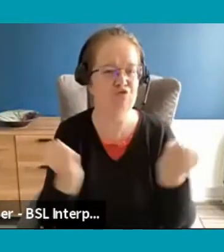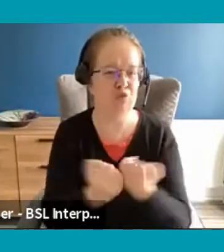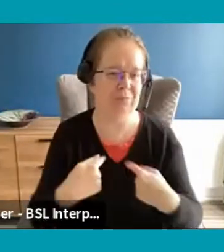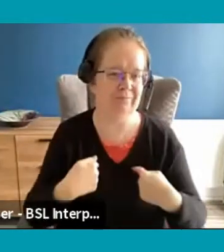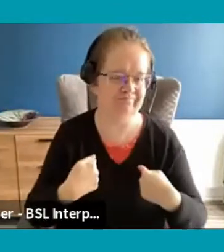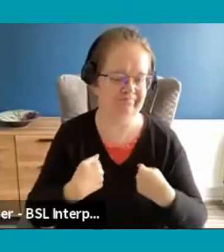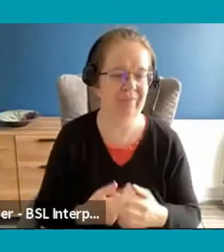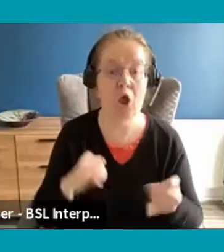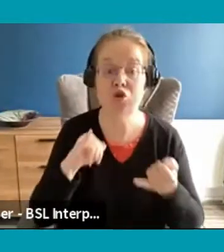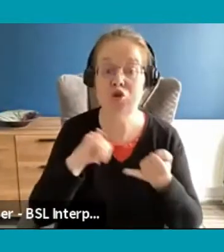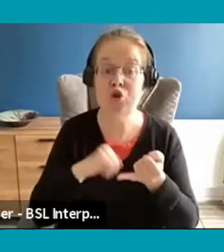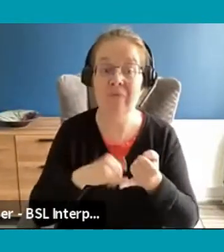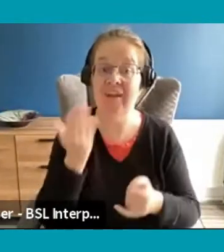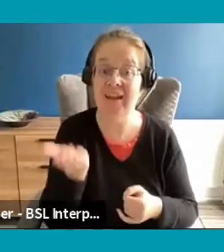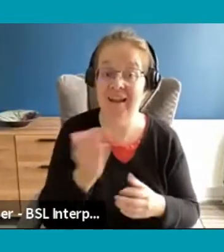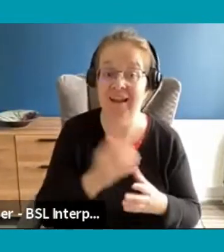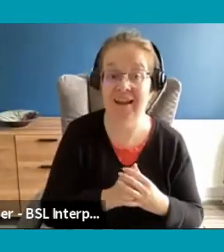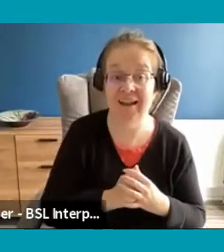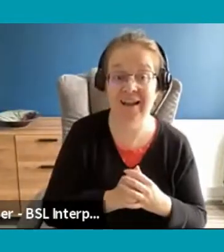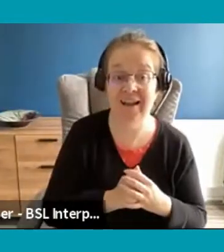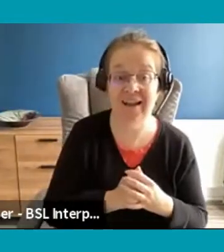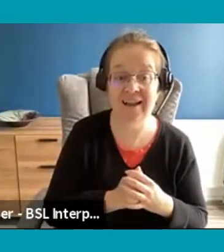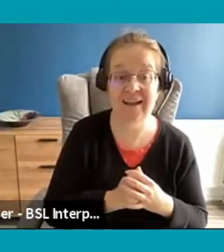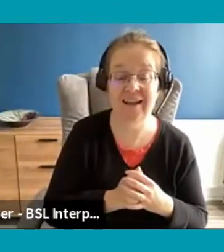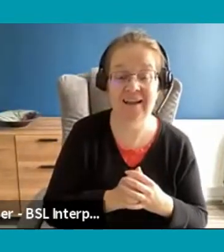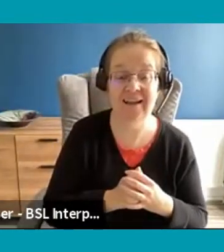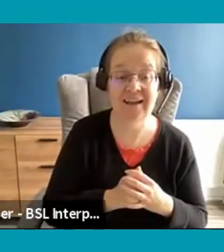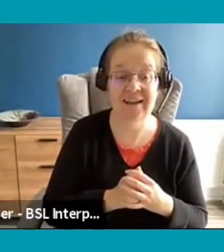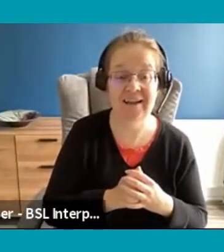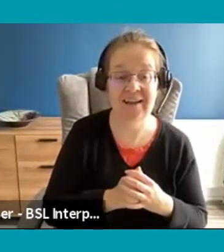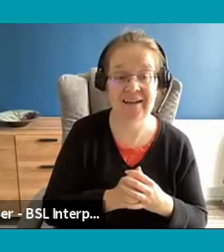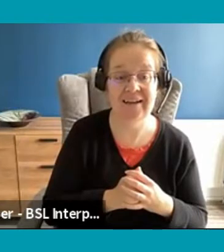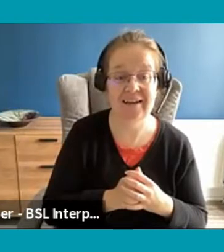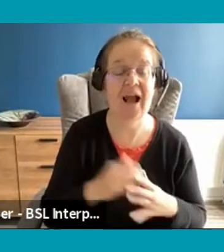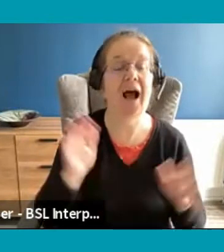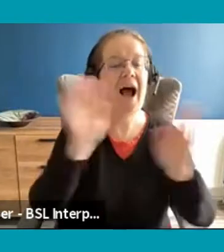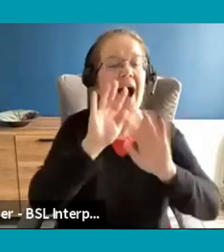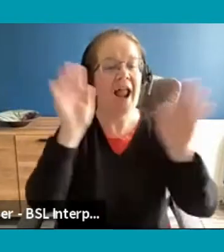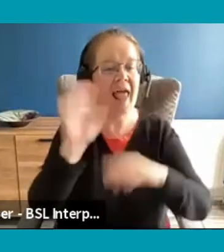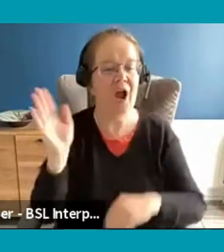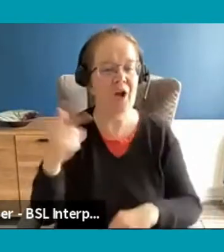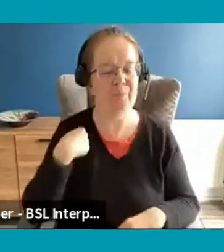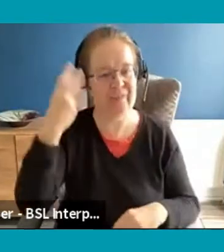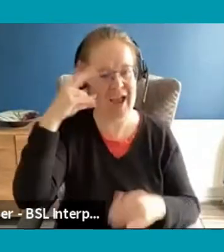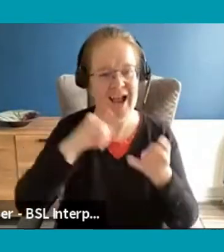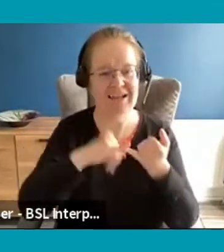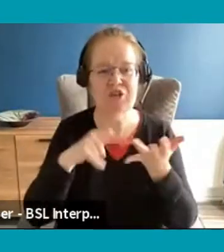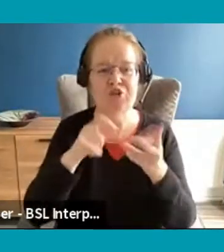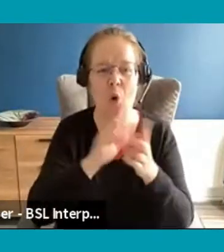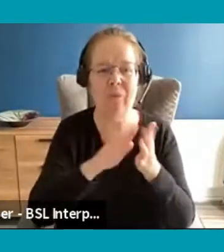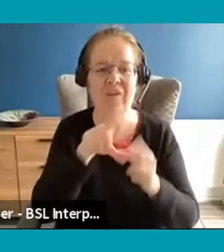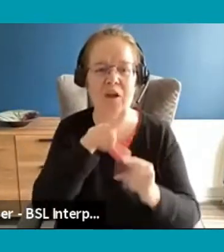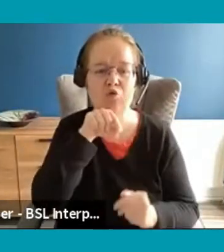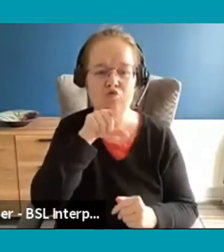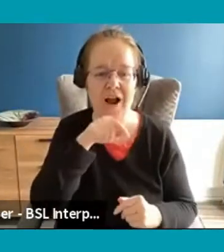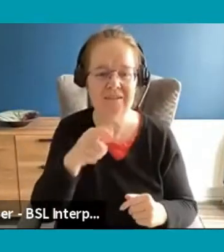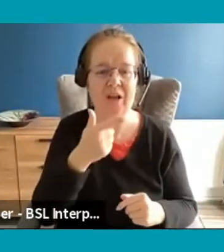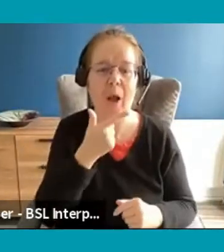Sophie. Hi everyone, my name is Sophie Robbins. I work in people and talent looking after